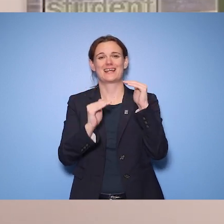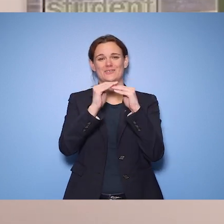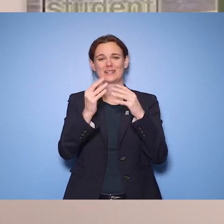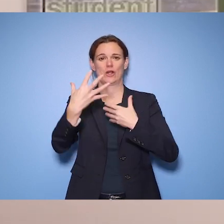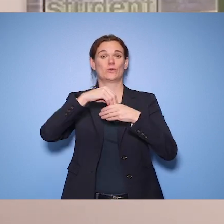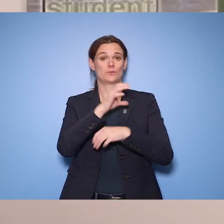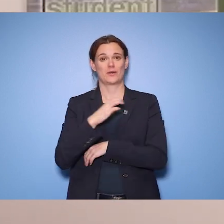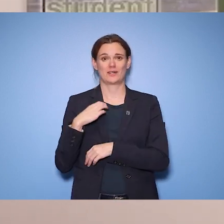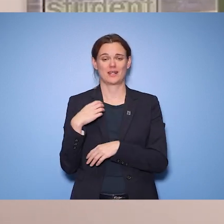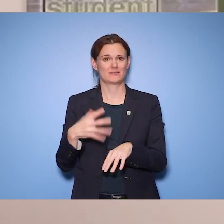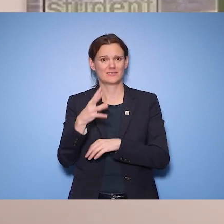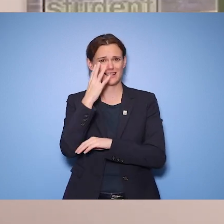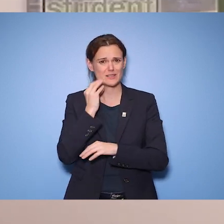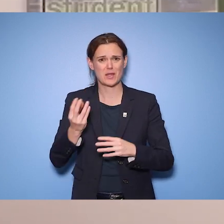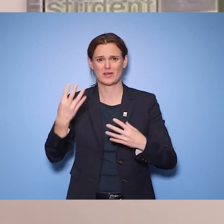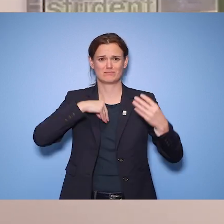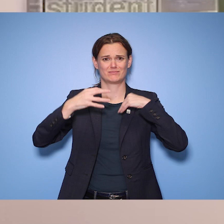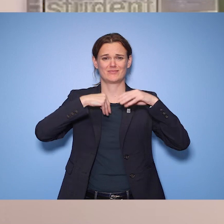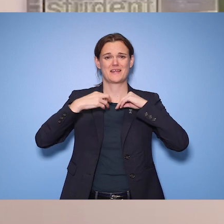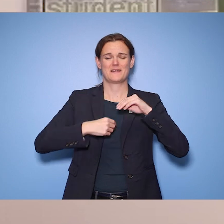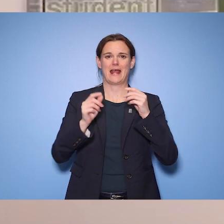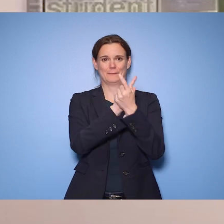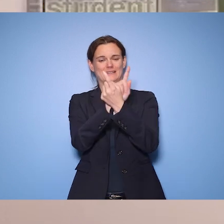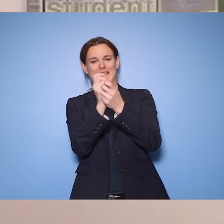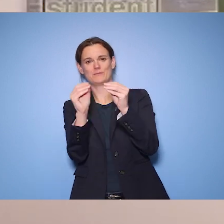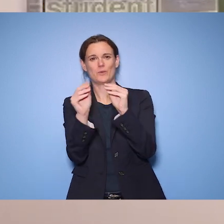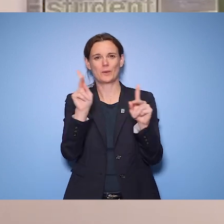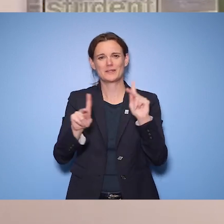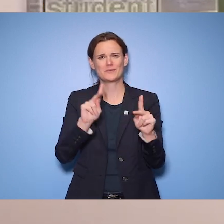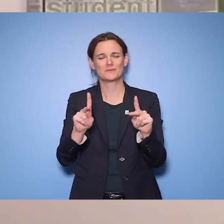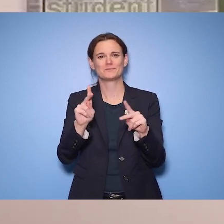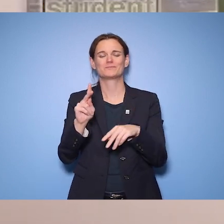given me good experience and broaden my network. What NSCC does best is they offer you a focused